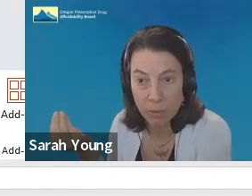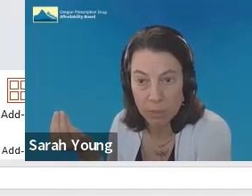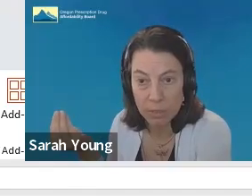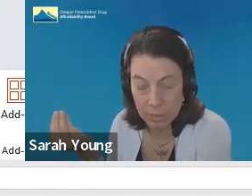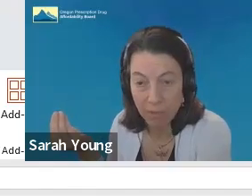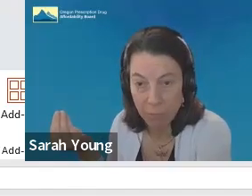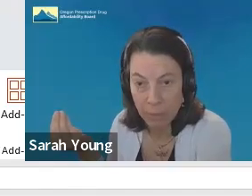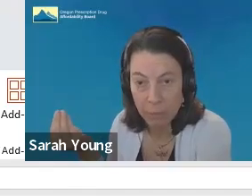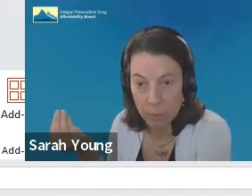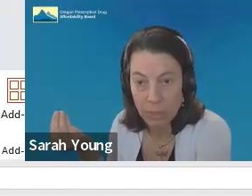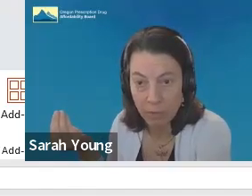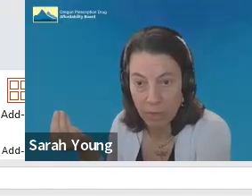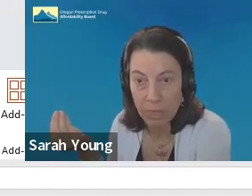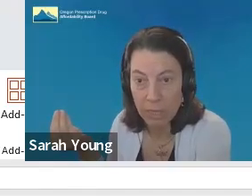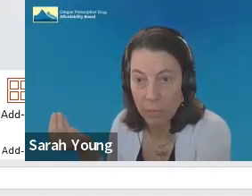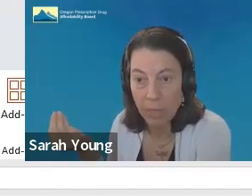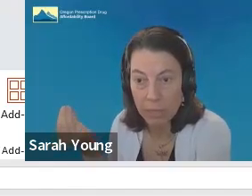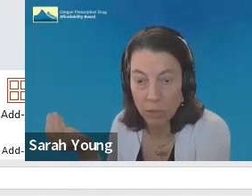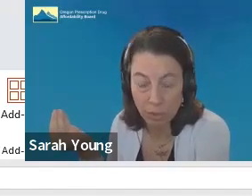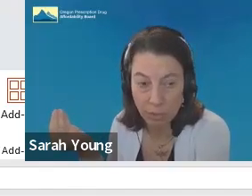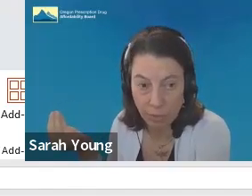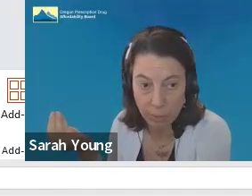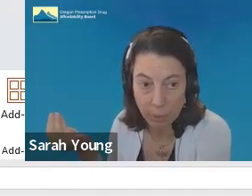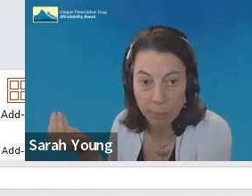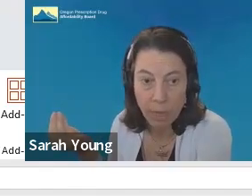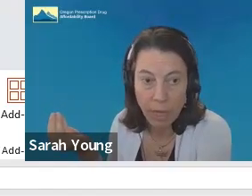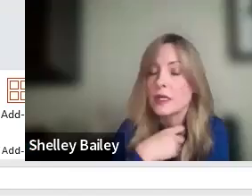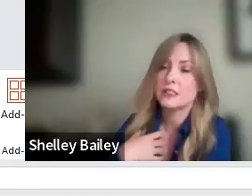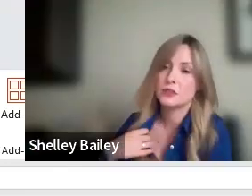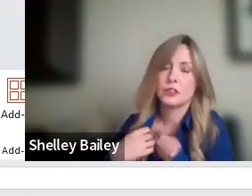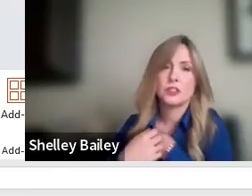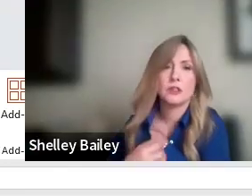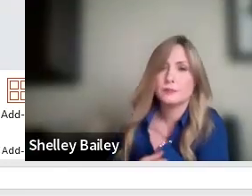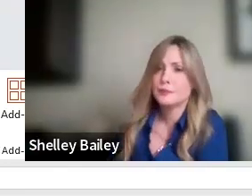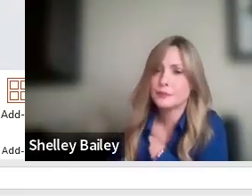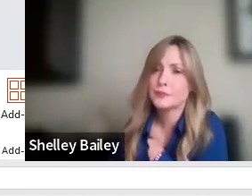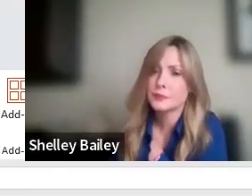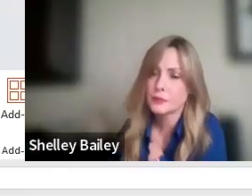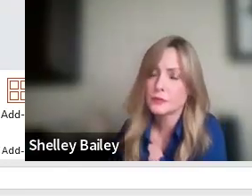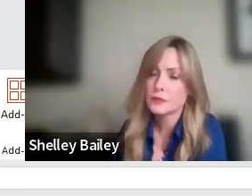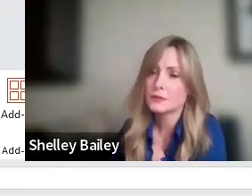been able to the staff have been able to identify in APAC as currently available. um shared the the